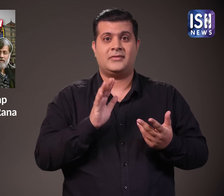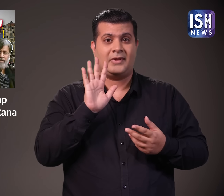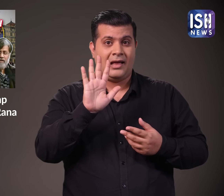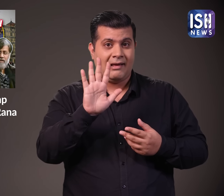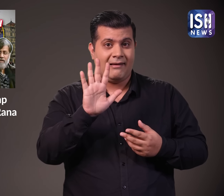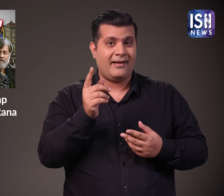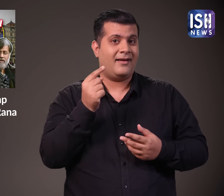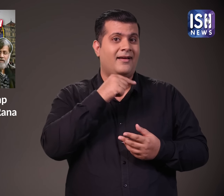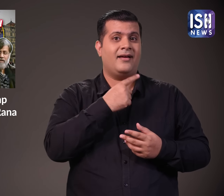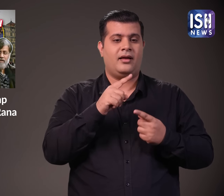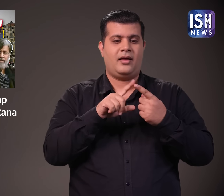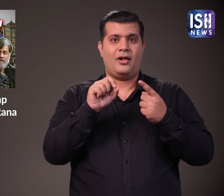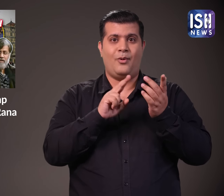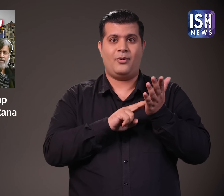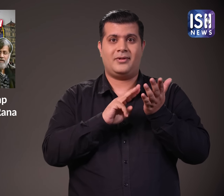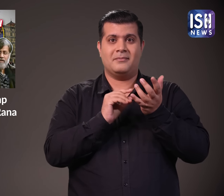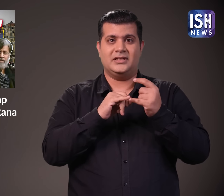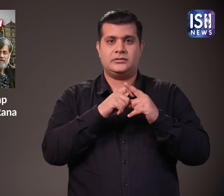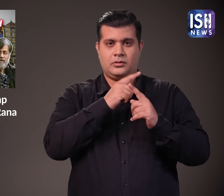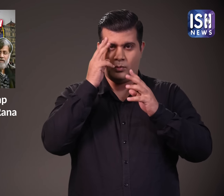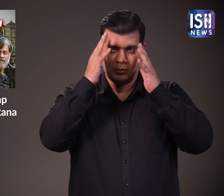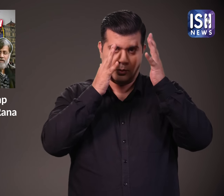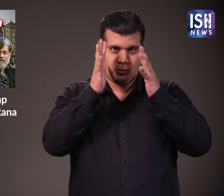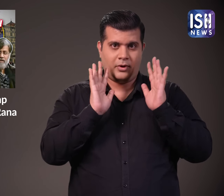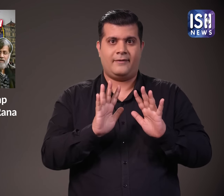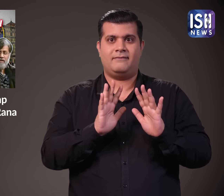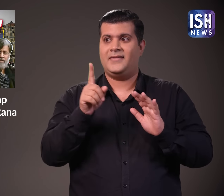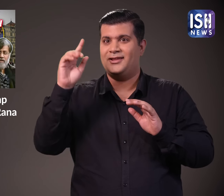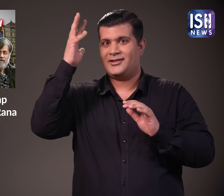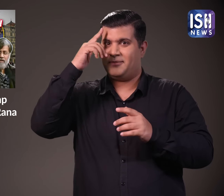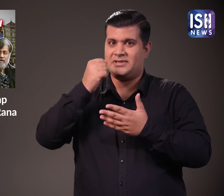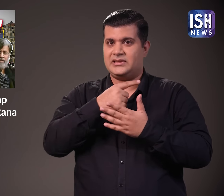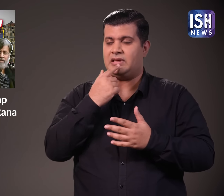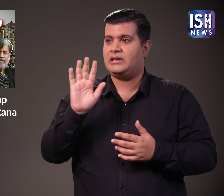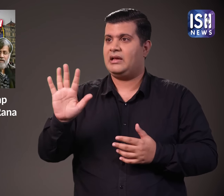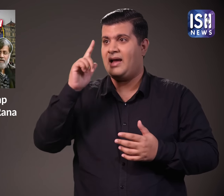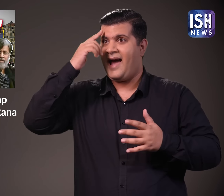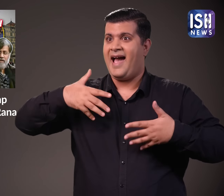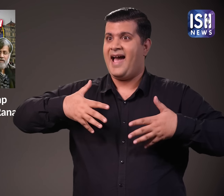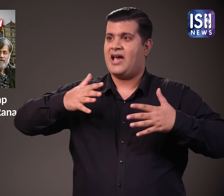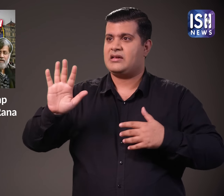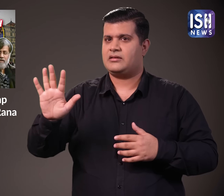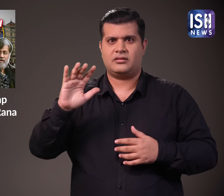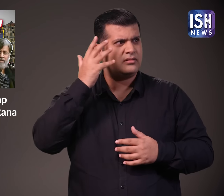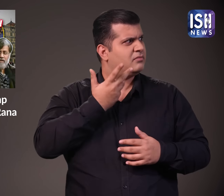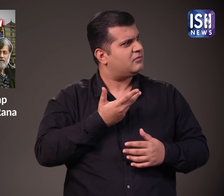Elon Musk is also worried about Trump’s tariff policies and has asked him to stop them.